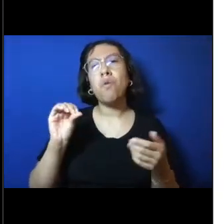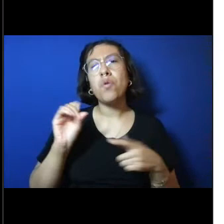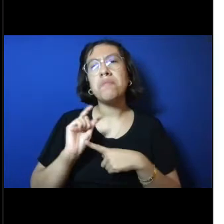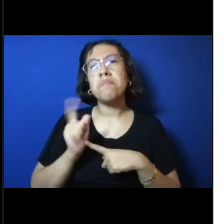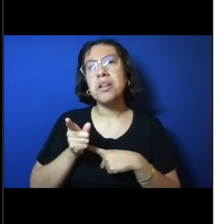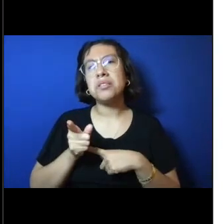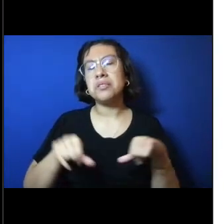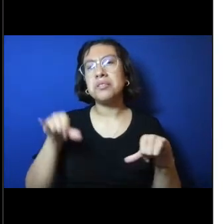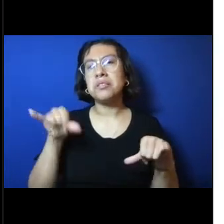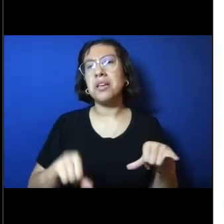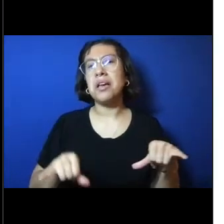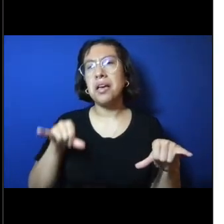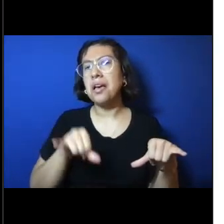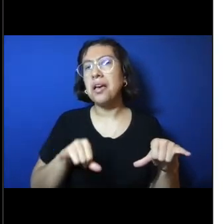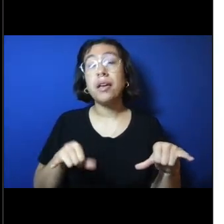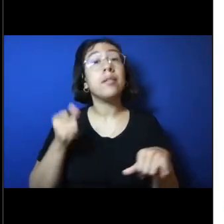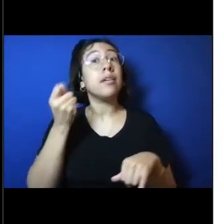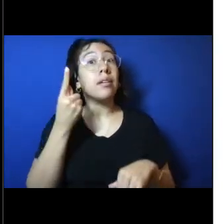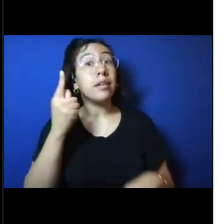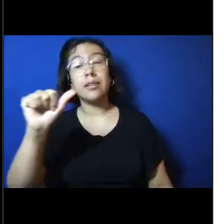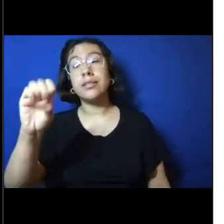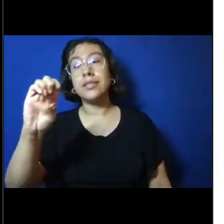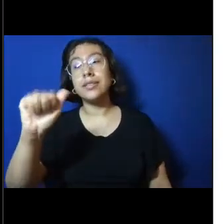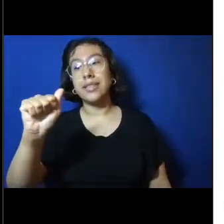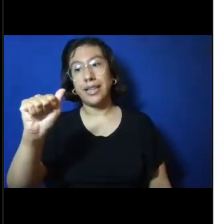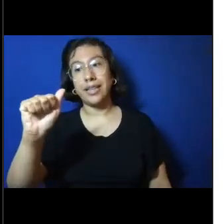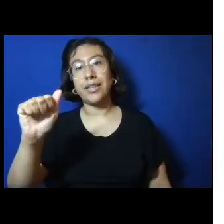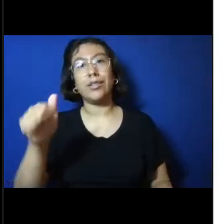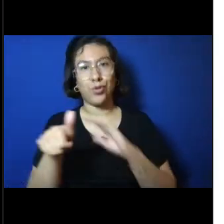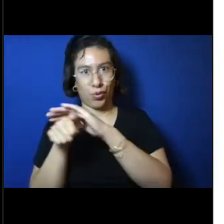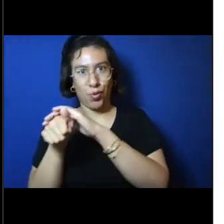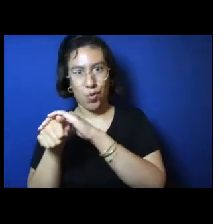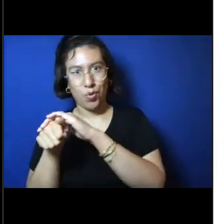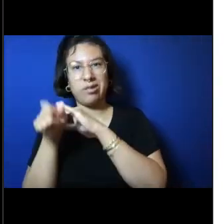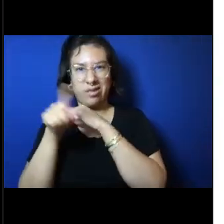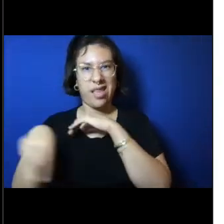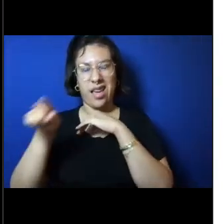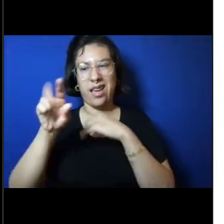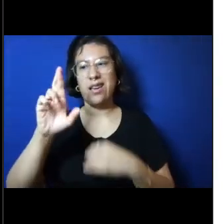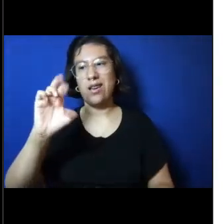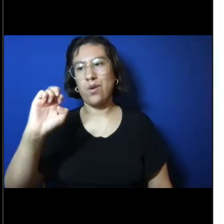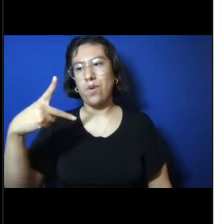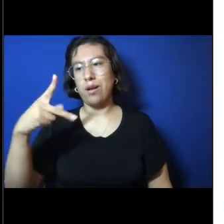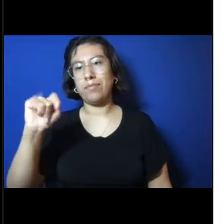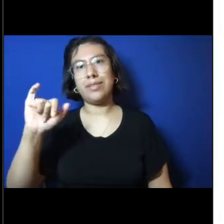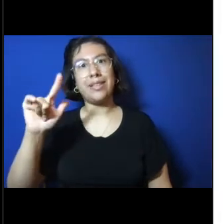But sea turtles, being reptiles, do exhibit a thing where they kind of